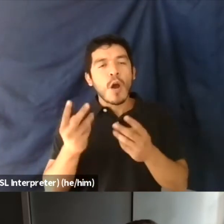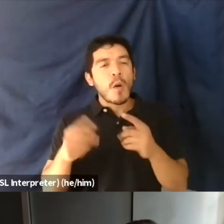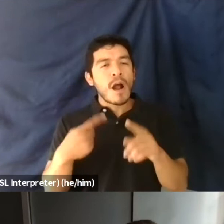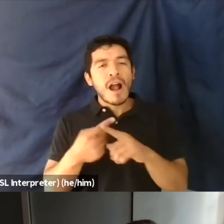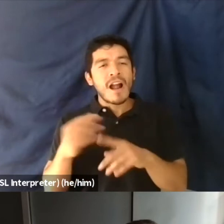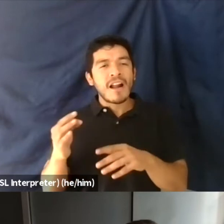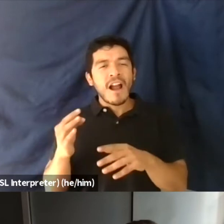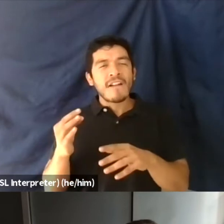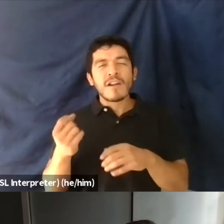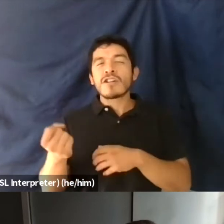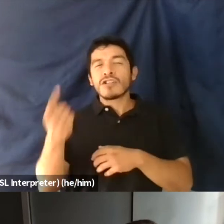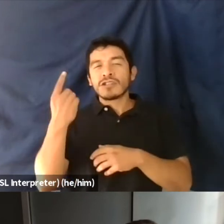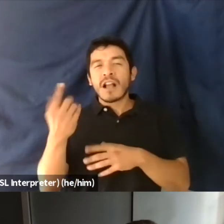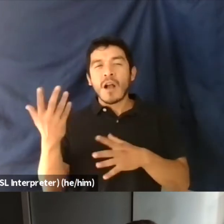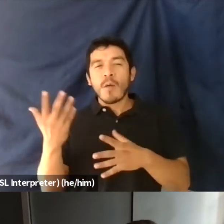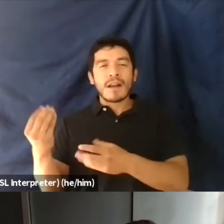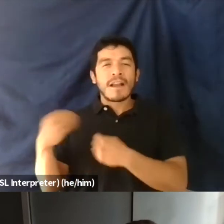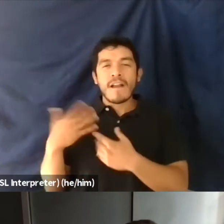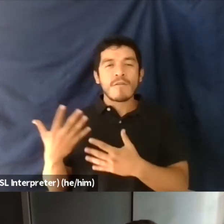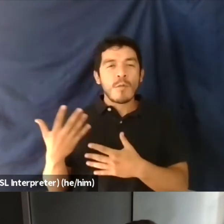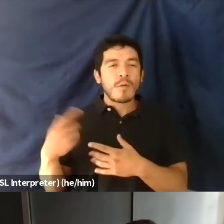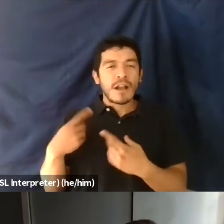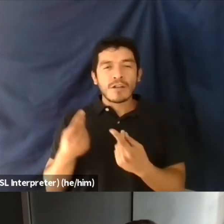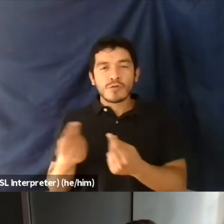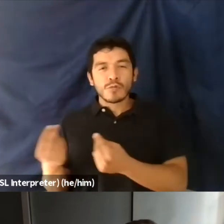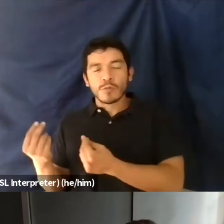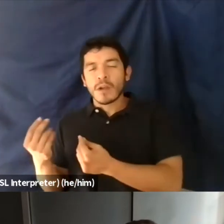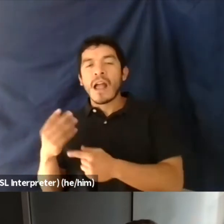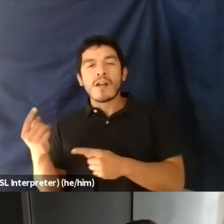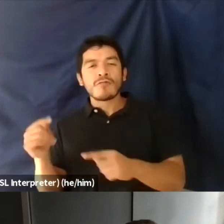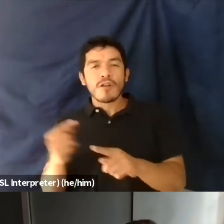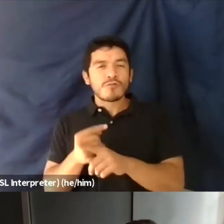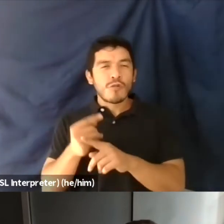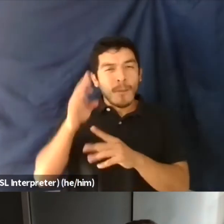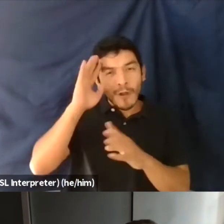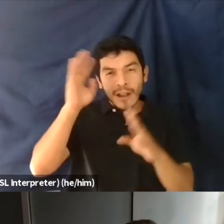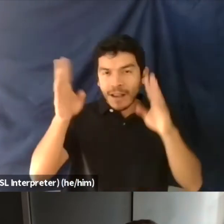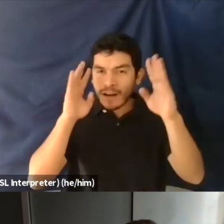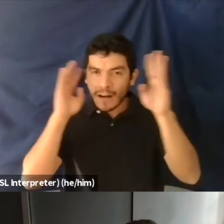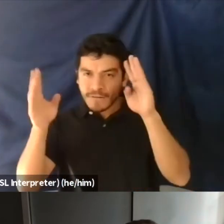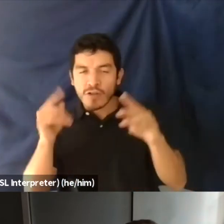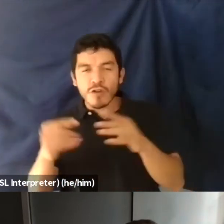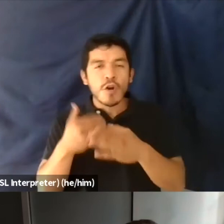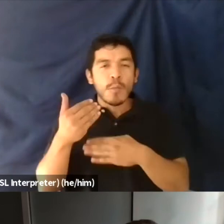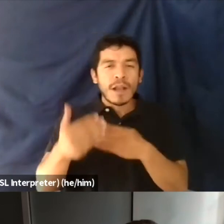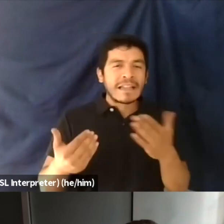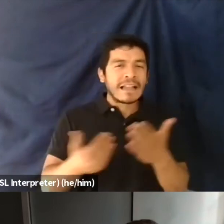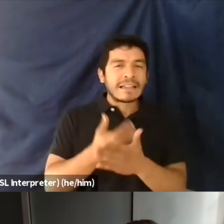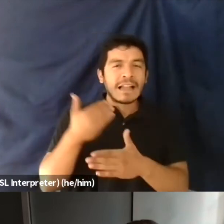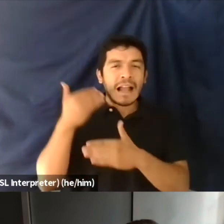and worked with what was given and tried to be creative, tried to bring next level creative thinking into the process.